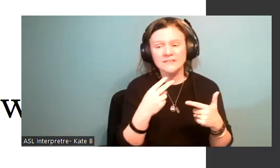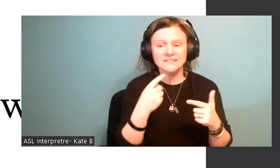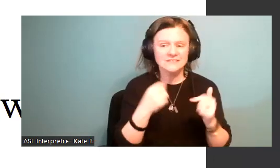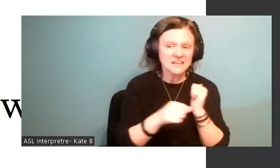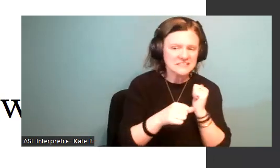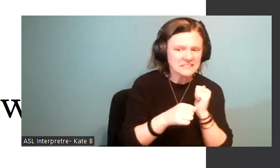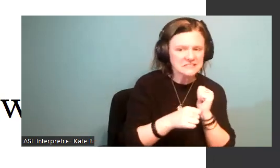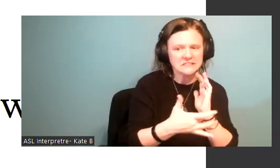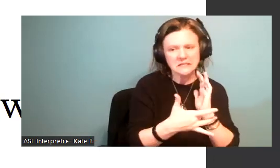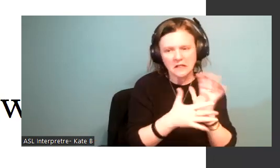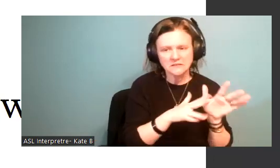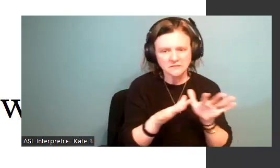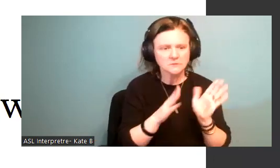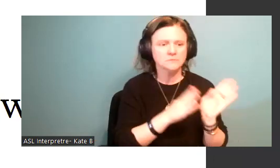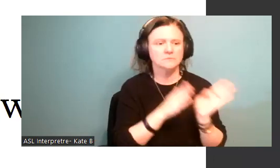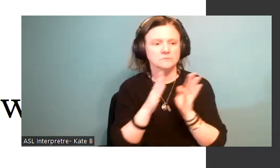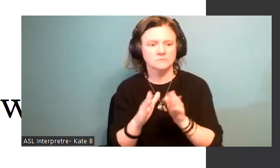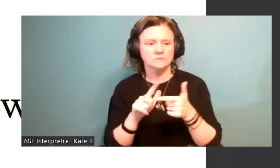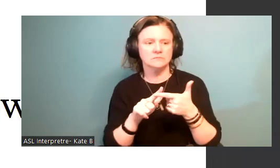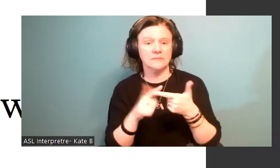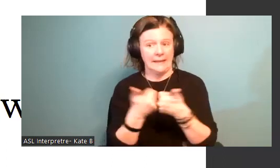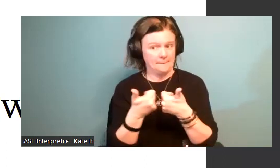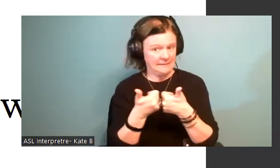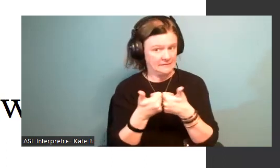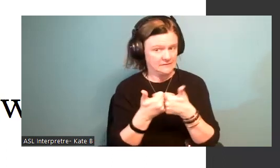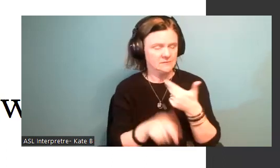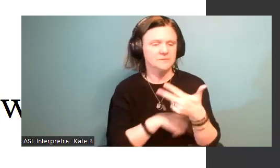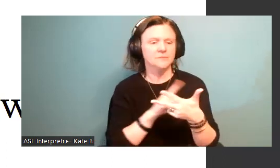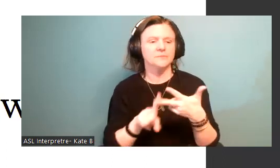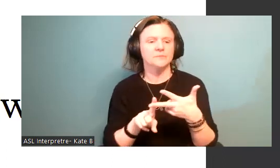now. We will be doing an accessible gift ideas,